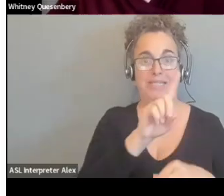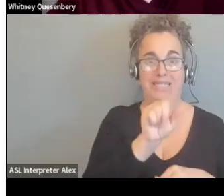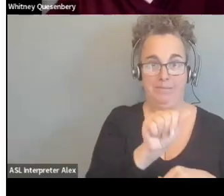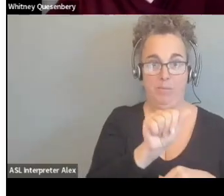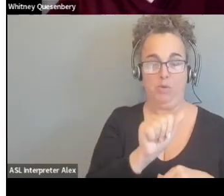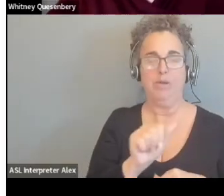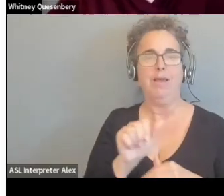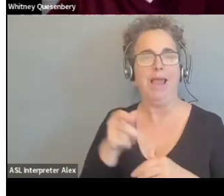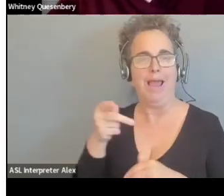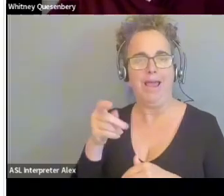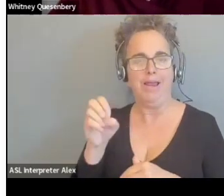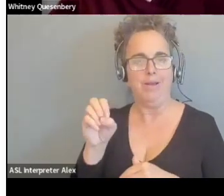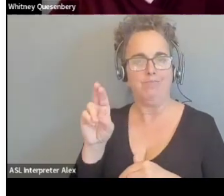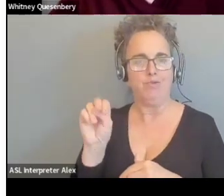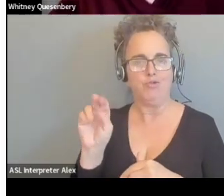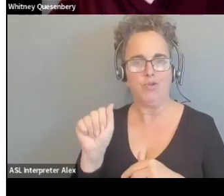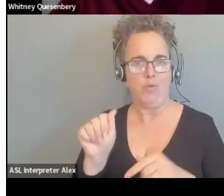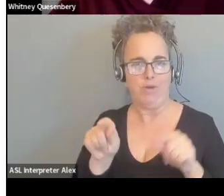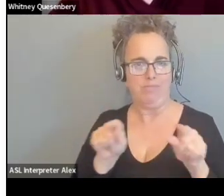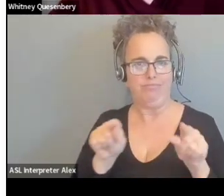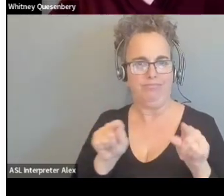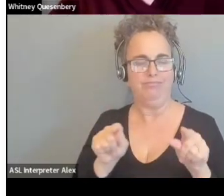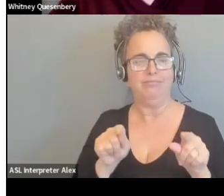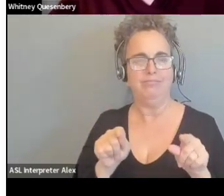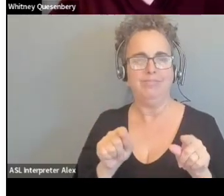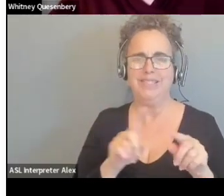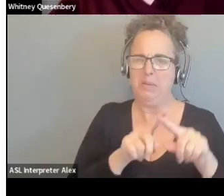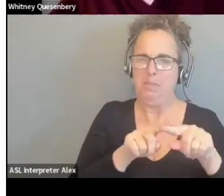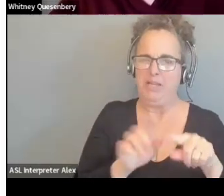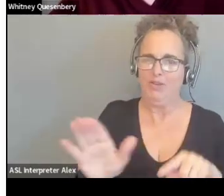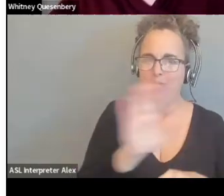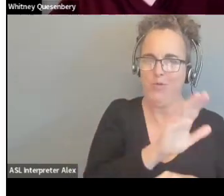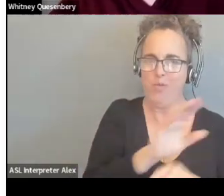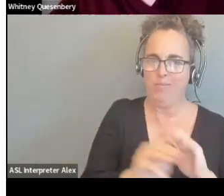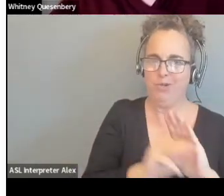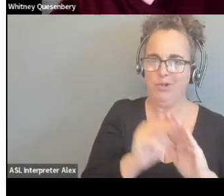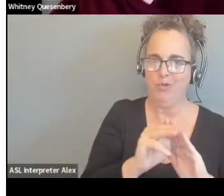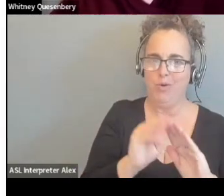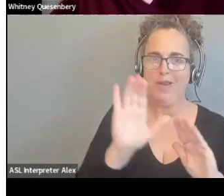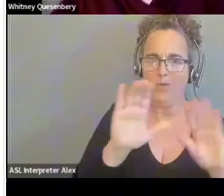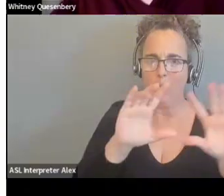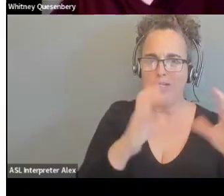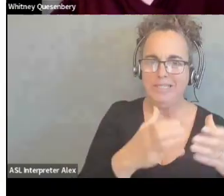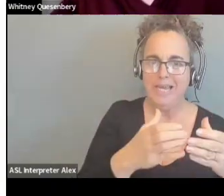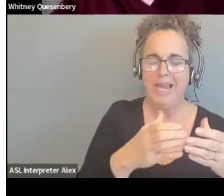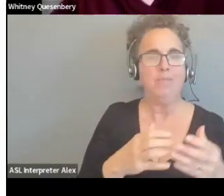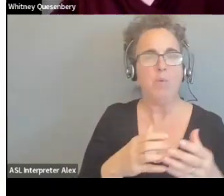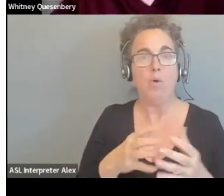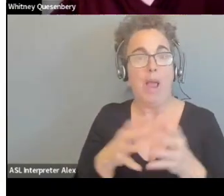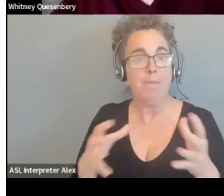This is partly a question of the maturity of your team or the degree of education about accessibility, about your team.